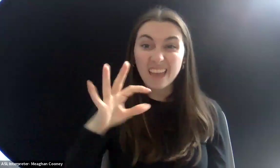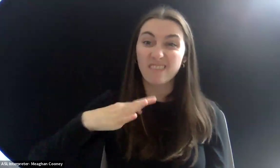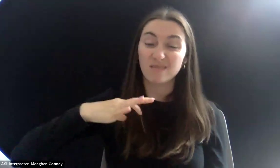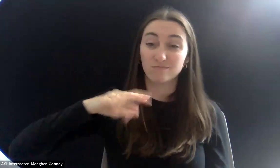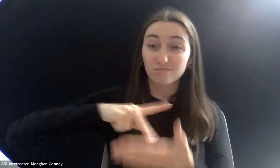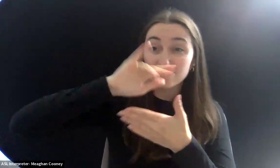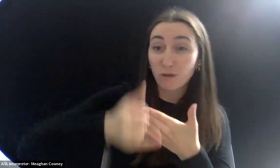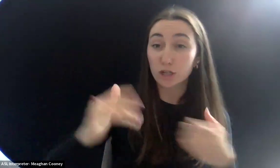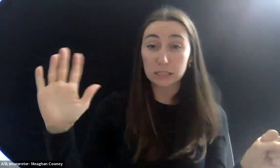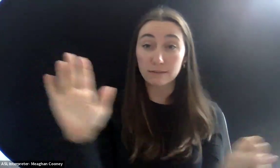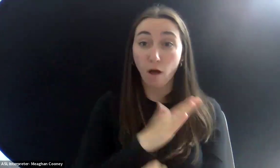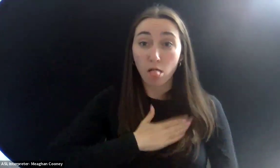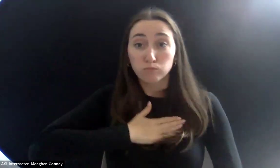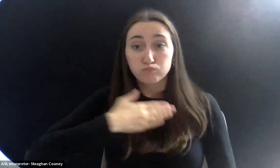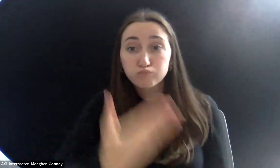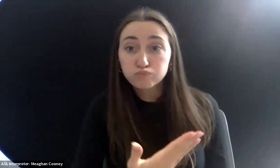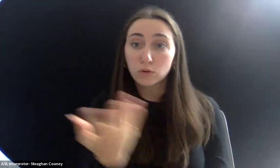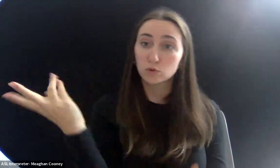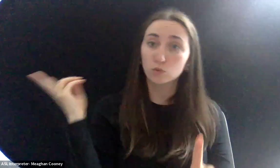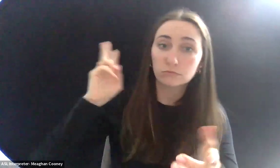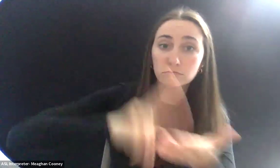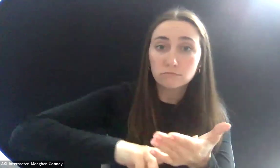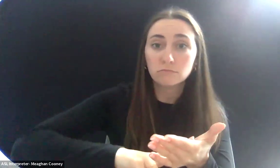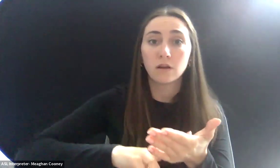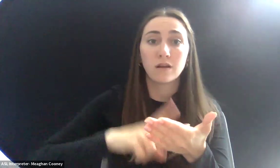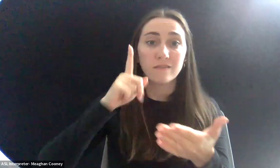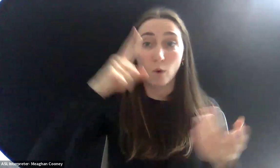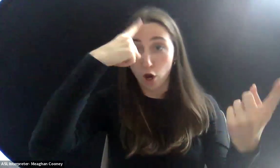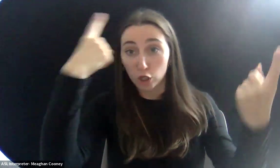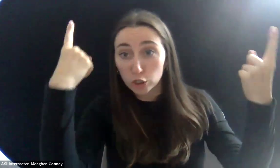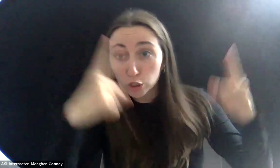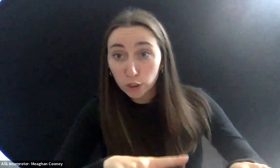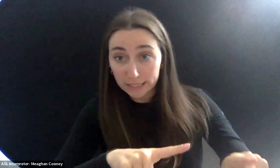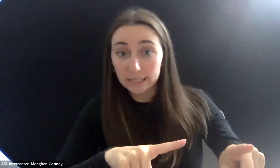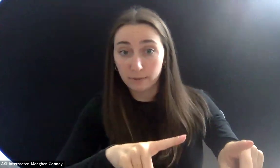voluntarily opt into agreeing, opt into agreeing to construct